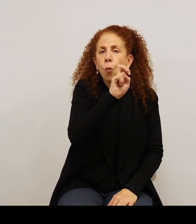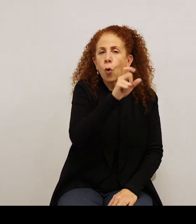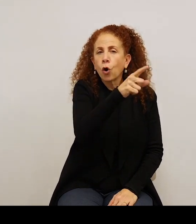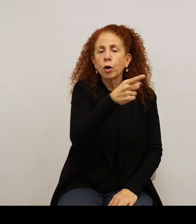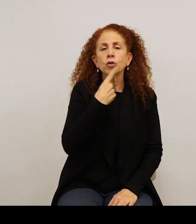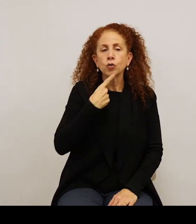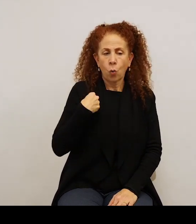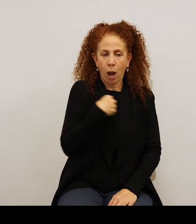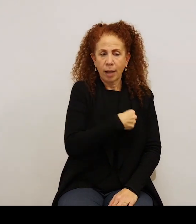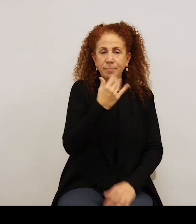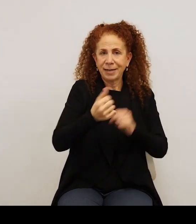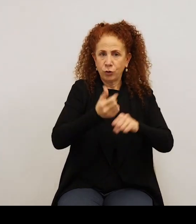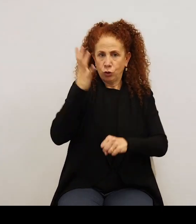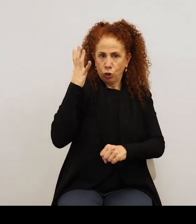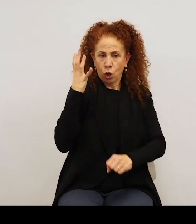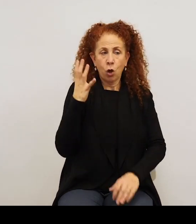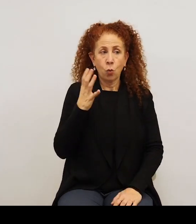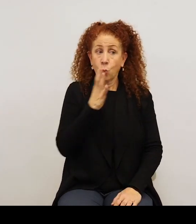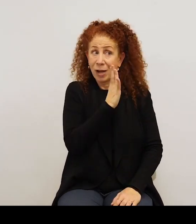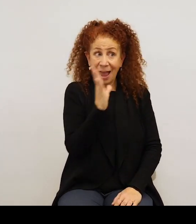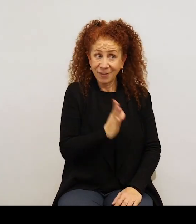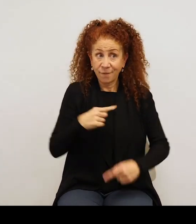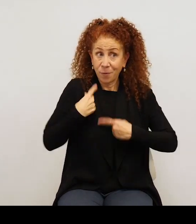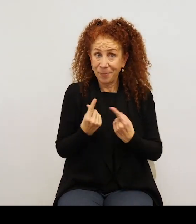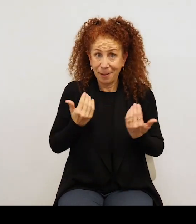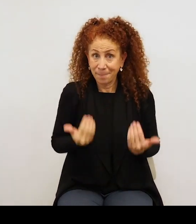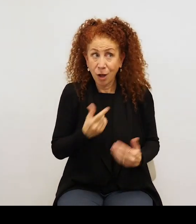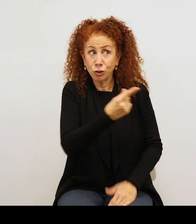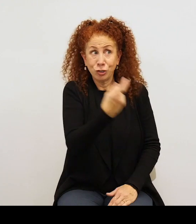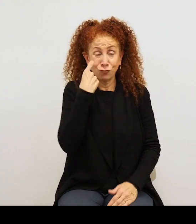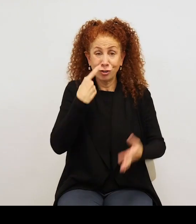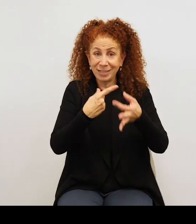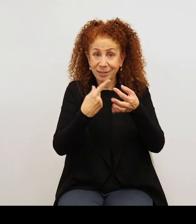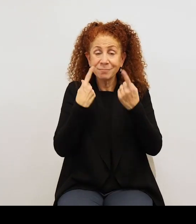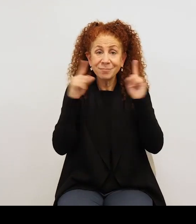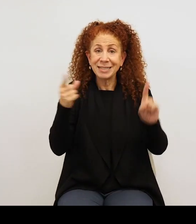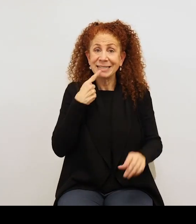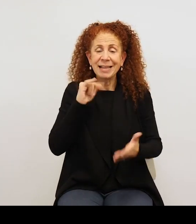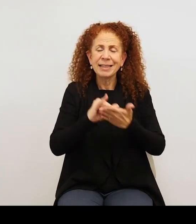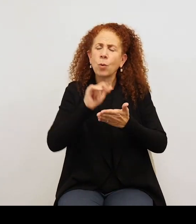that we've actually never been modern, recently proclaimed that we should stop talking